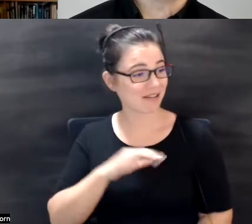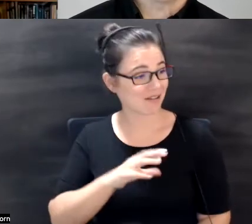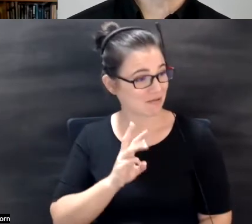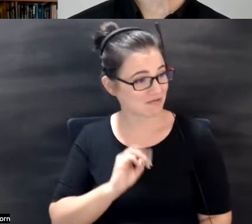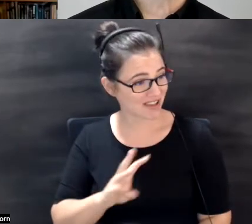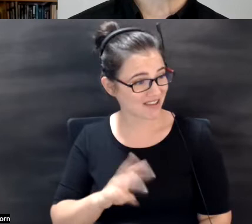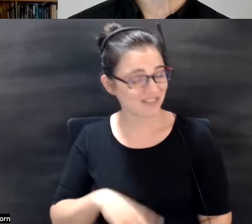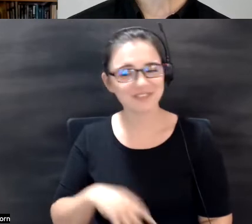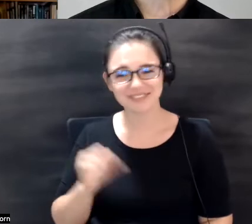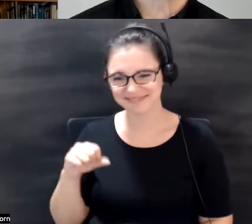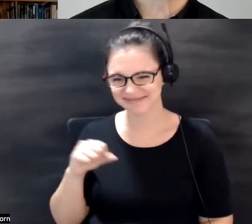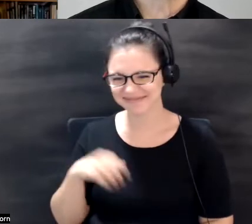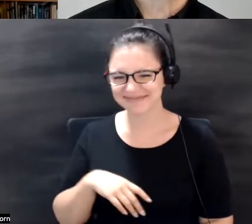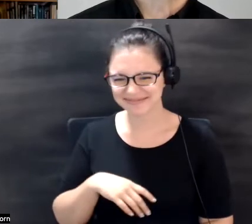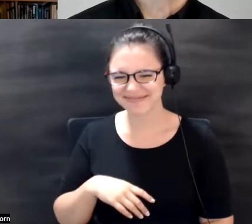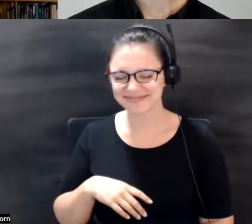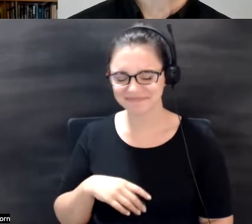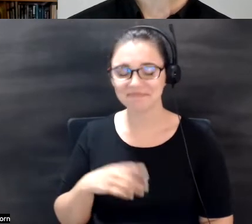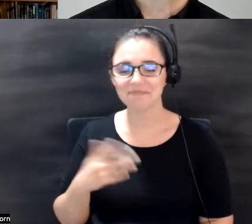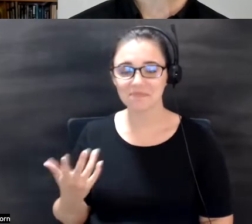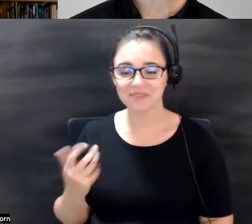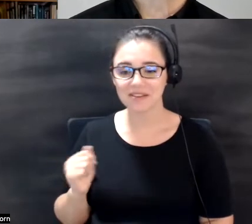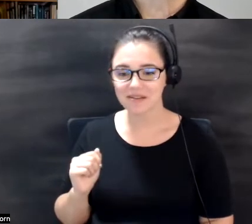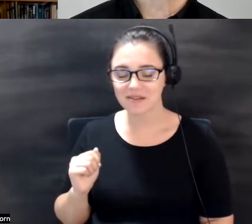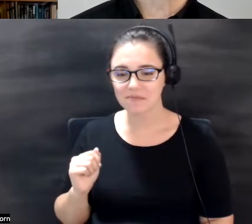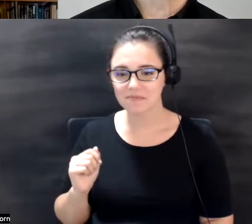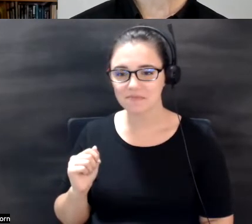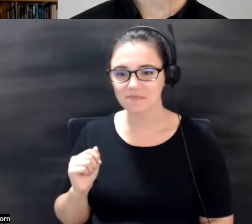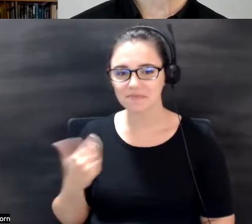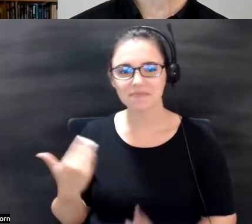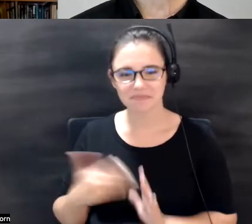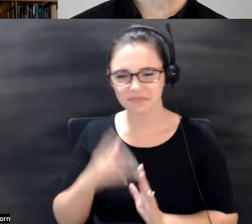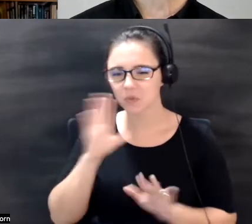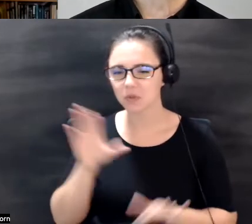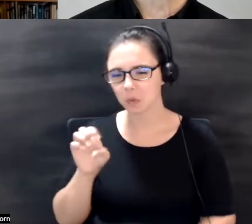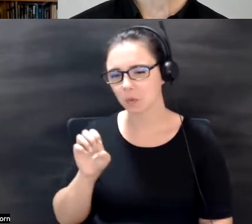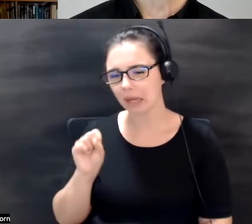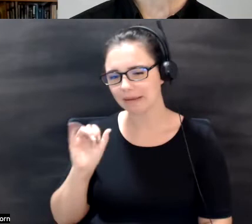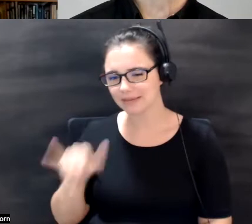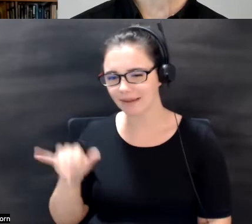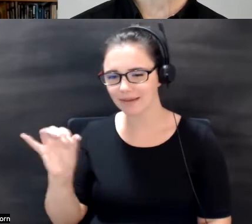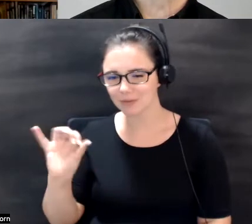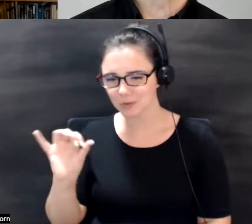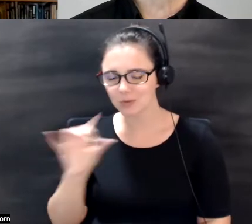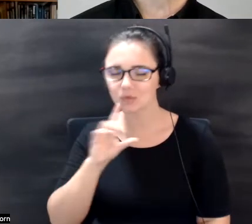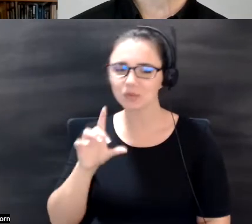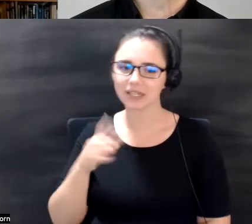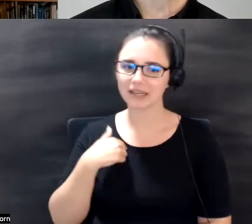And um, again, I'll do essays as well. So it's sort of-- I kind of dabble in a